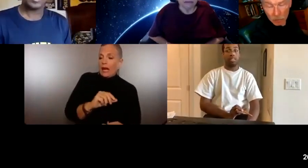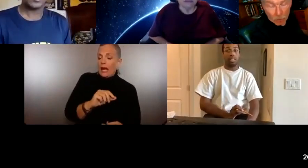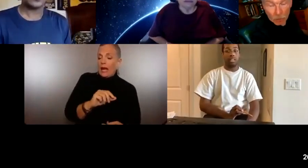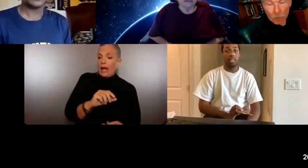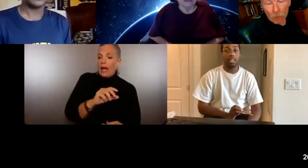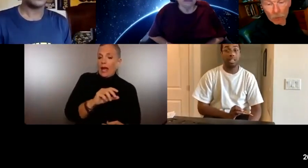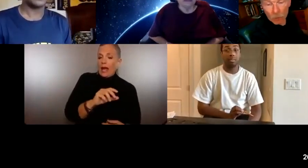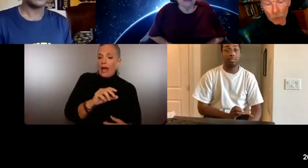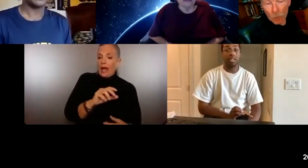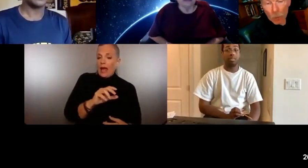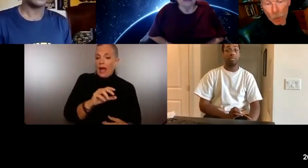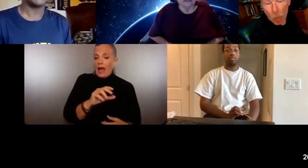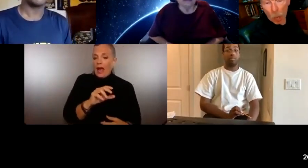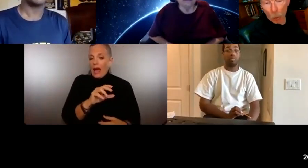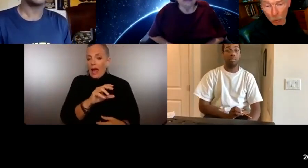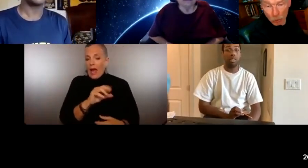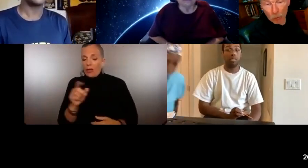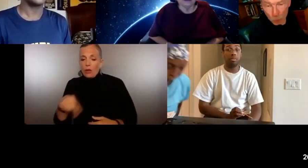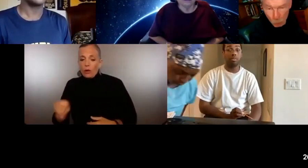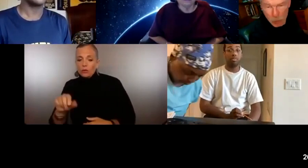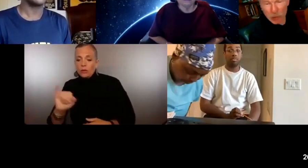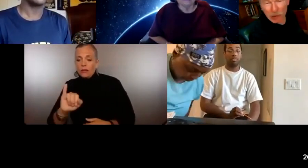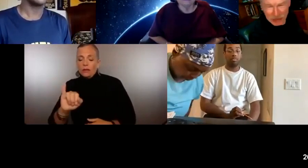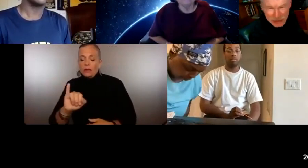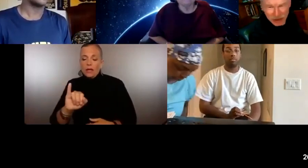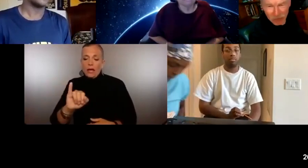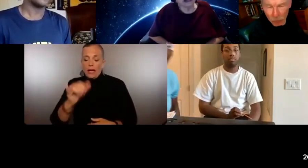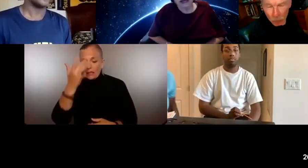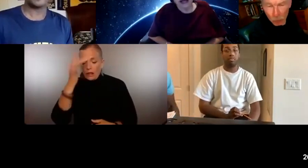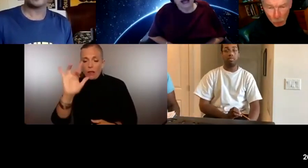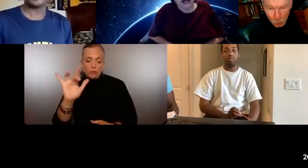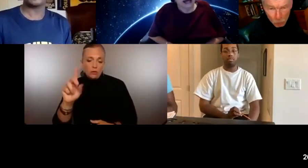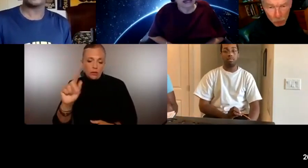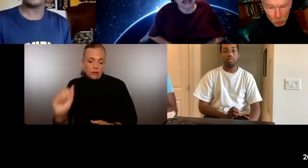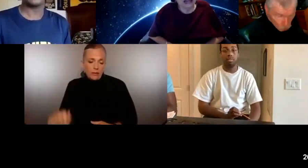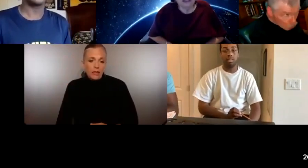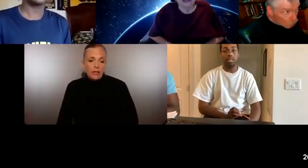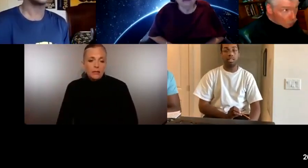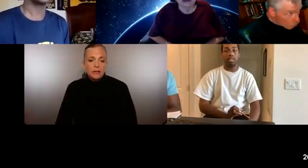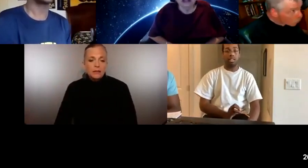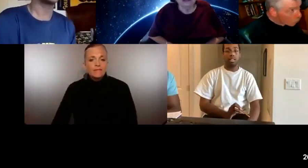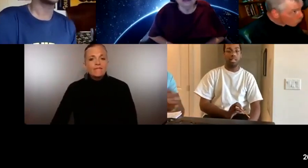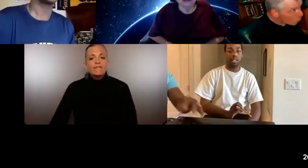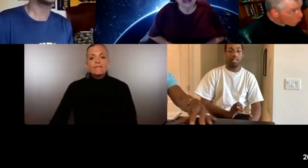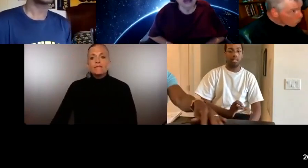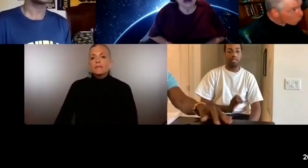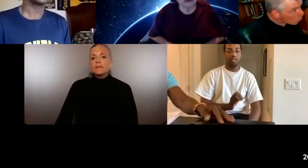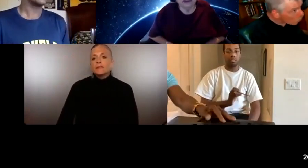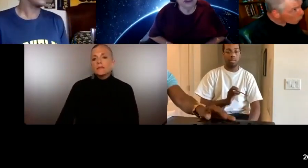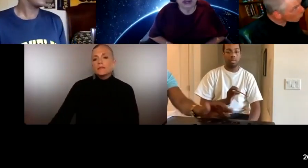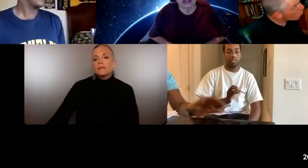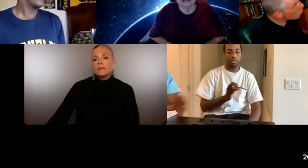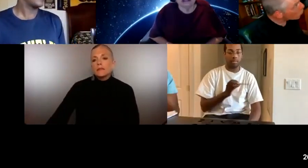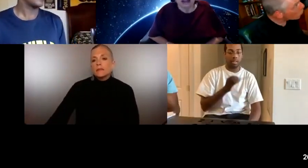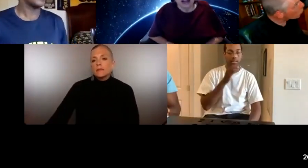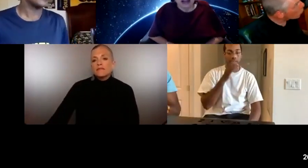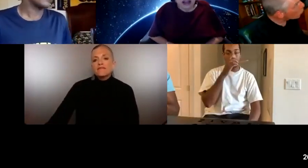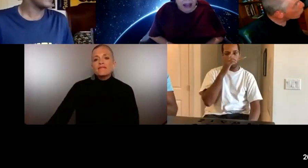with intellectual disabilities? Again, I think we need to create opportunities.